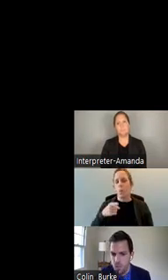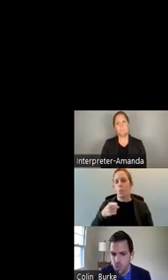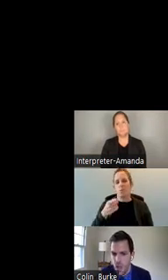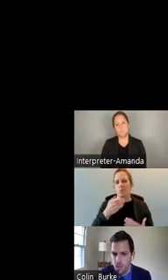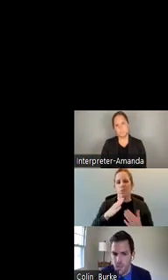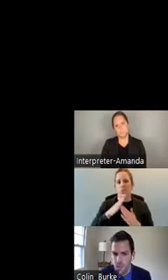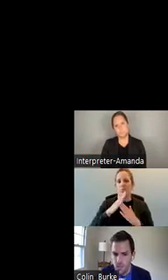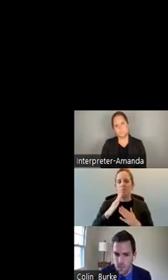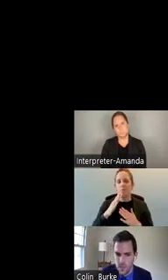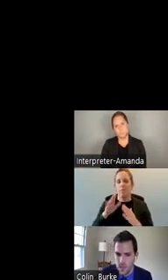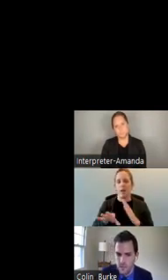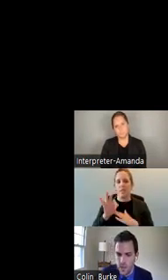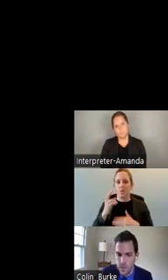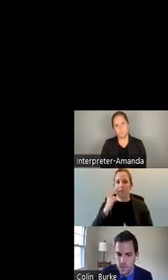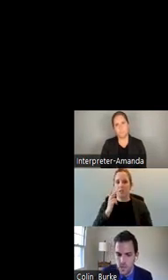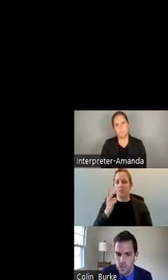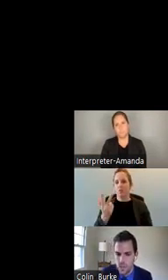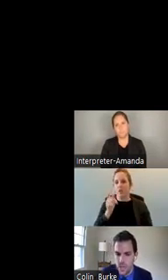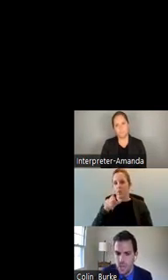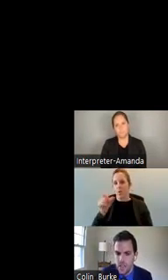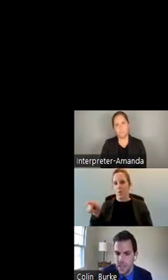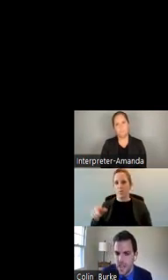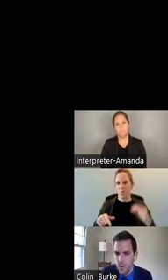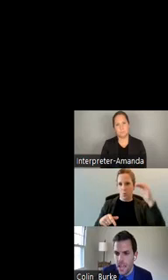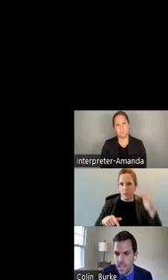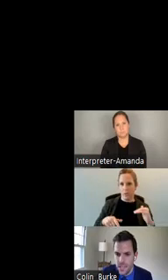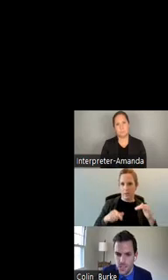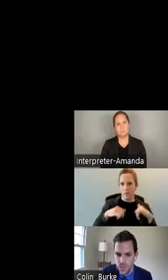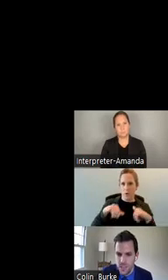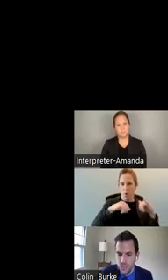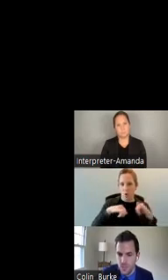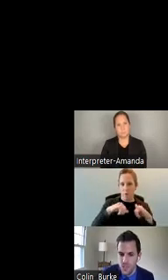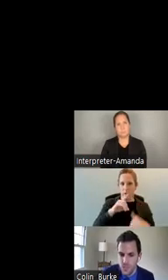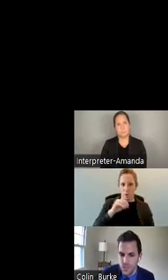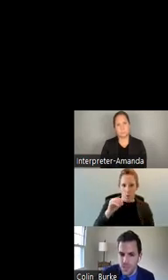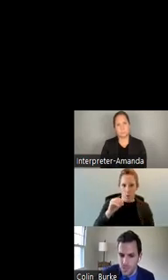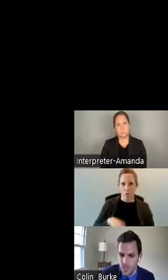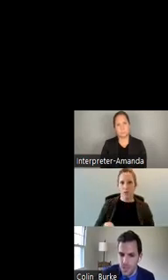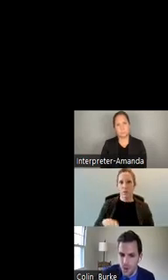three columns here just a list of common disorders d-a-y-e-h is Transitional age youth experiencing